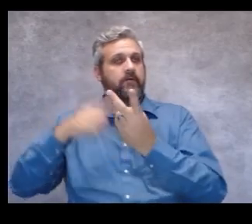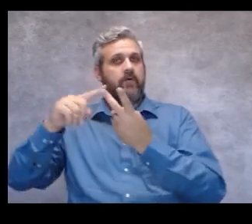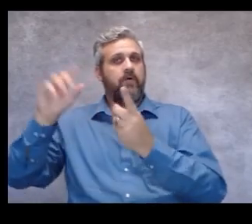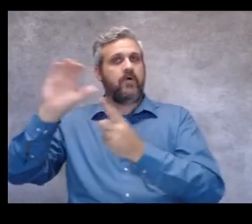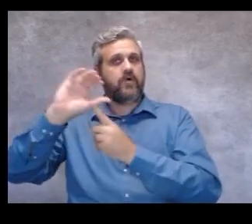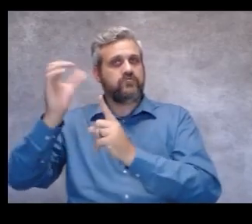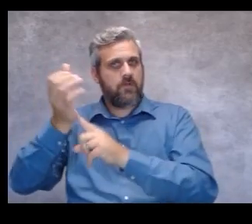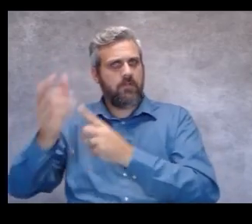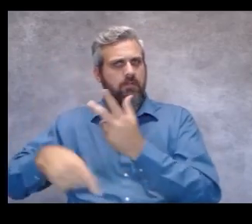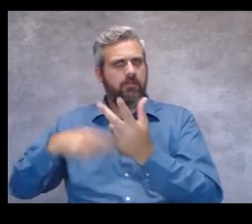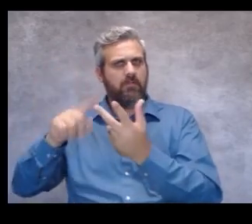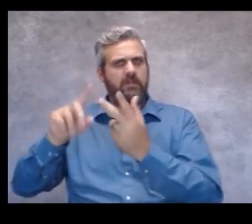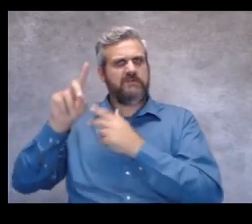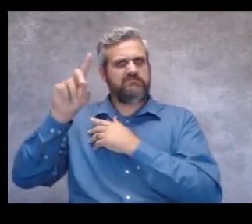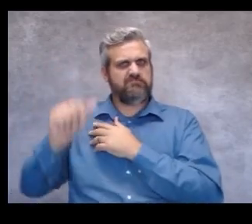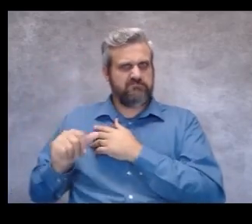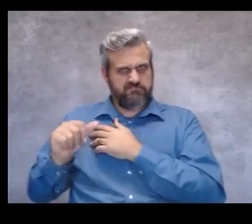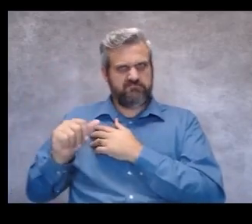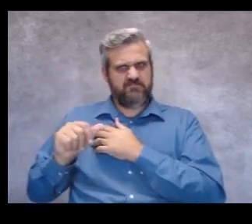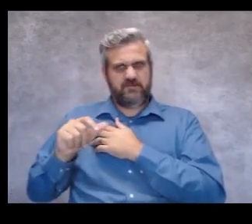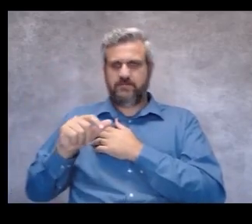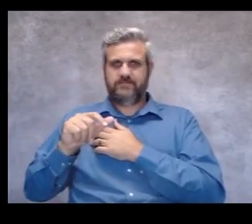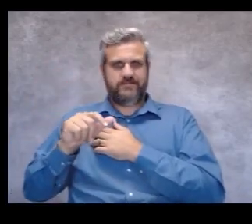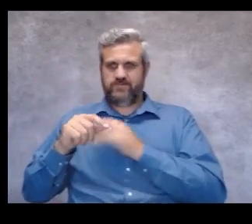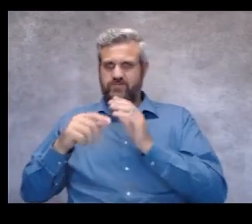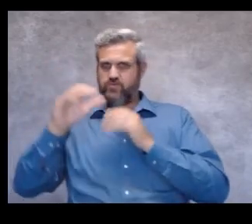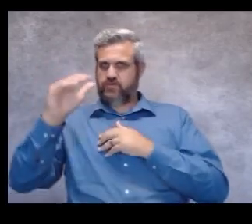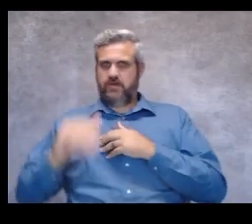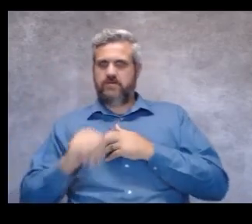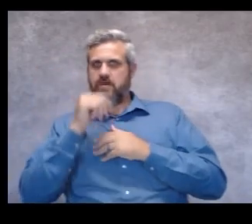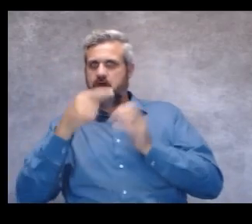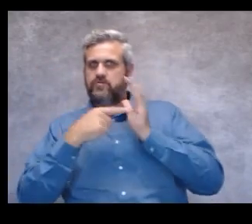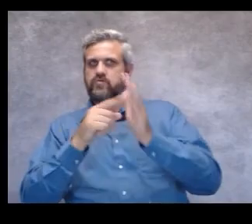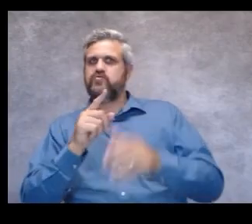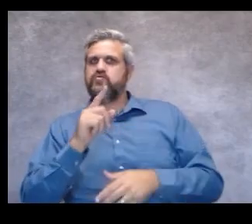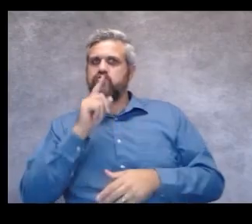conditions which mask a child's true abilities such as a student who